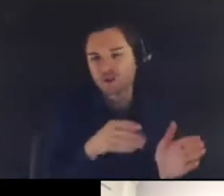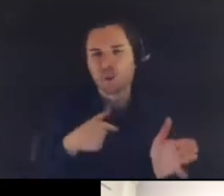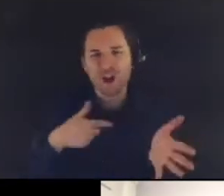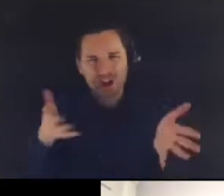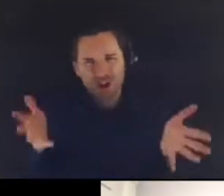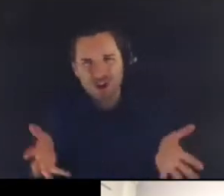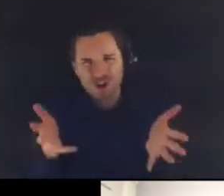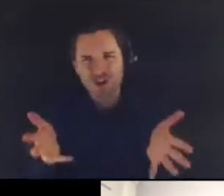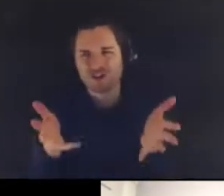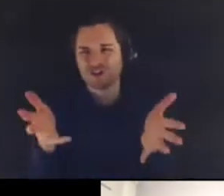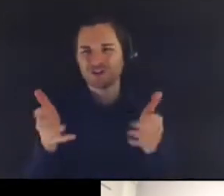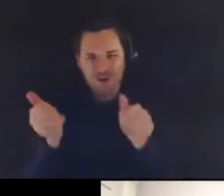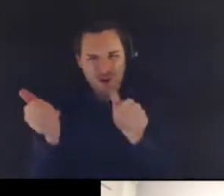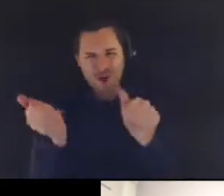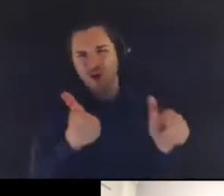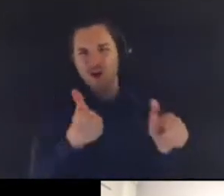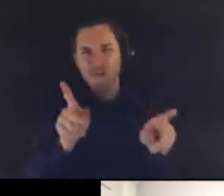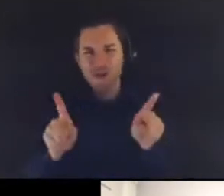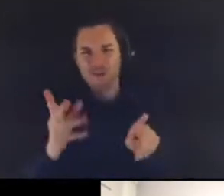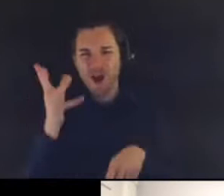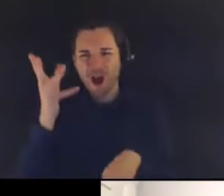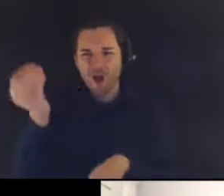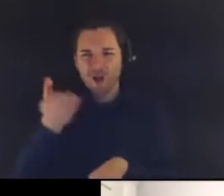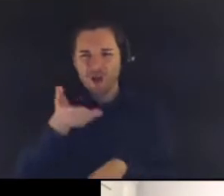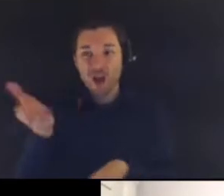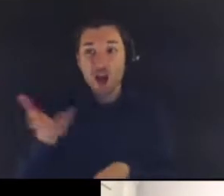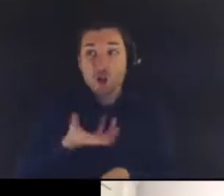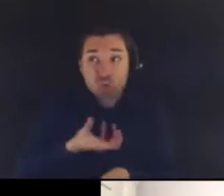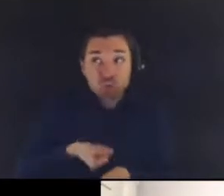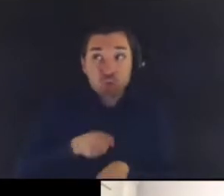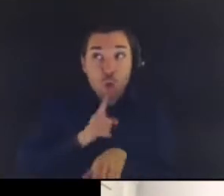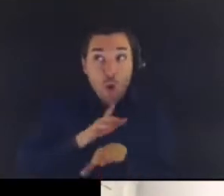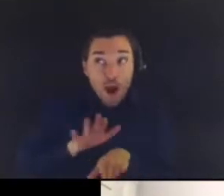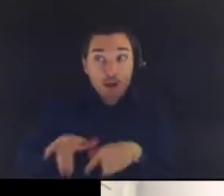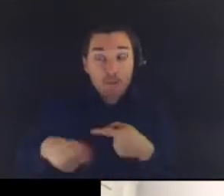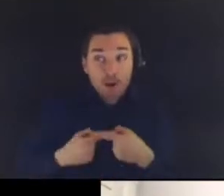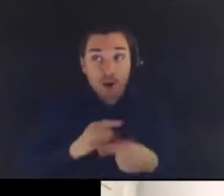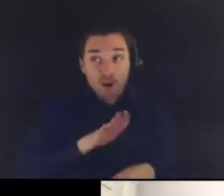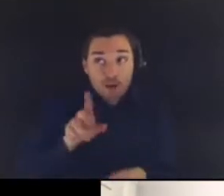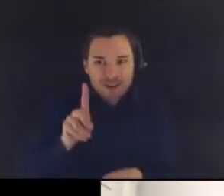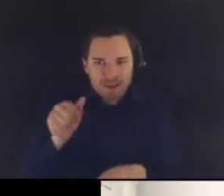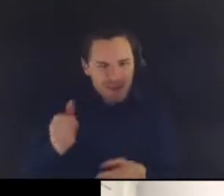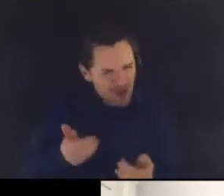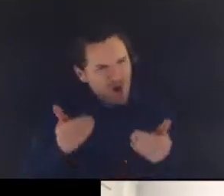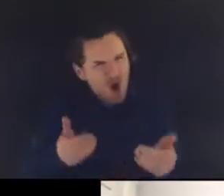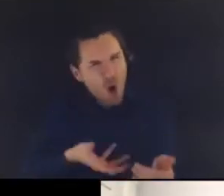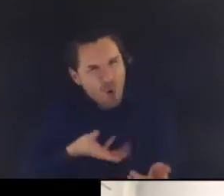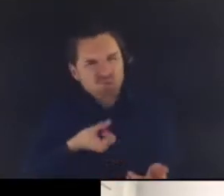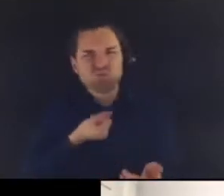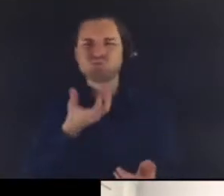who are out there who are quiet about their disability to speak up. It s okay. Some of